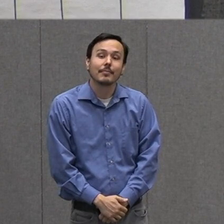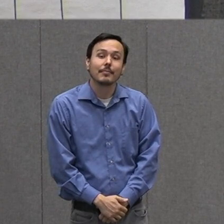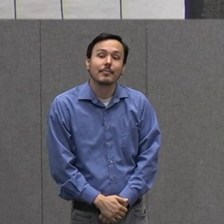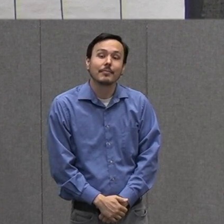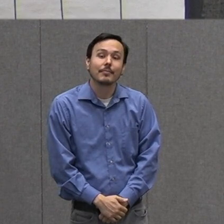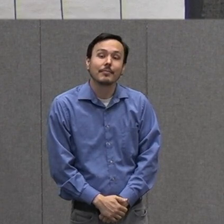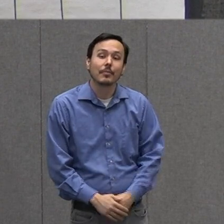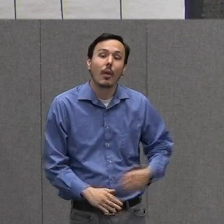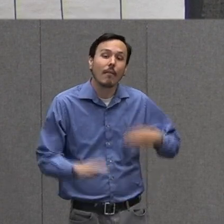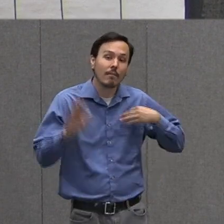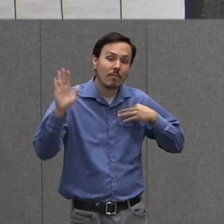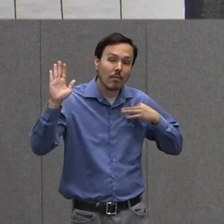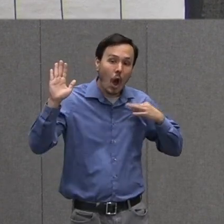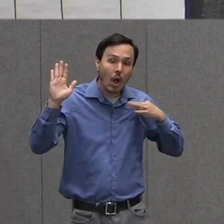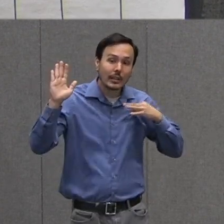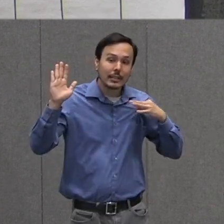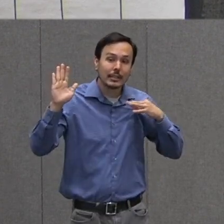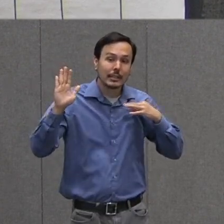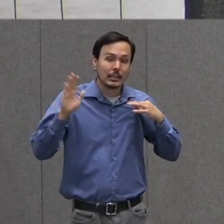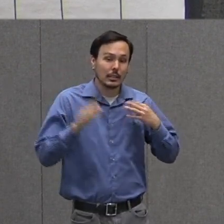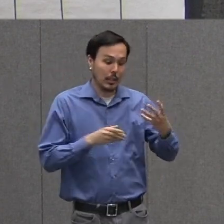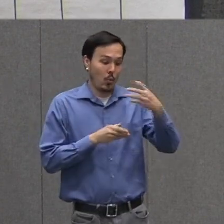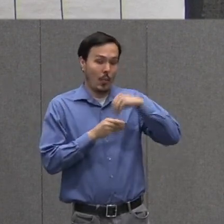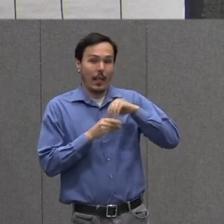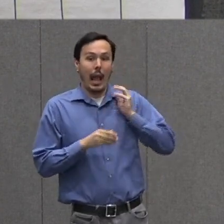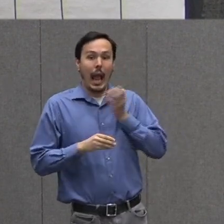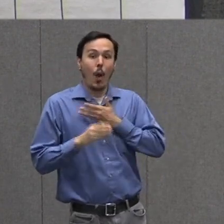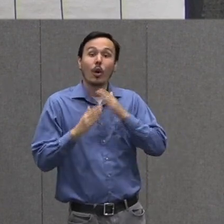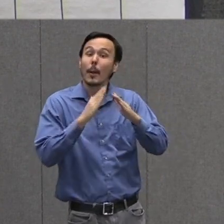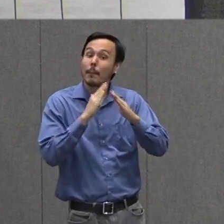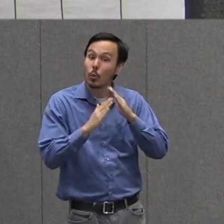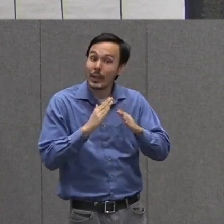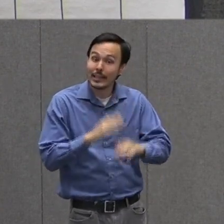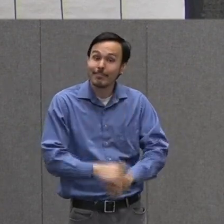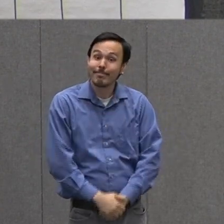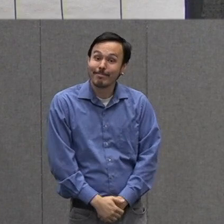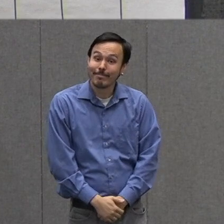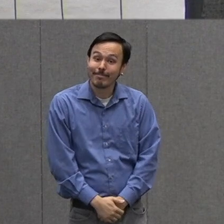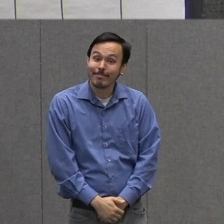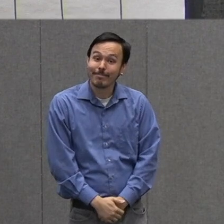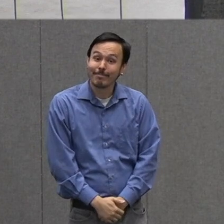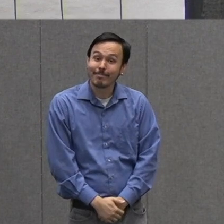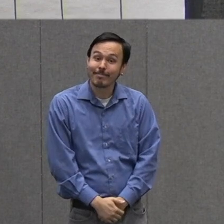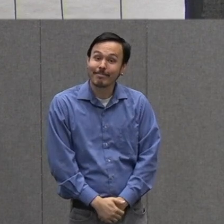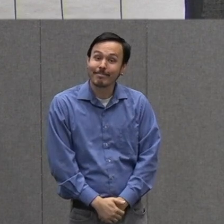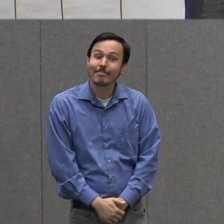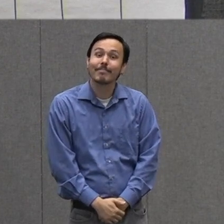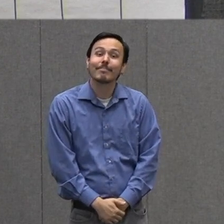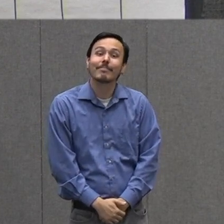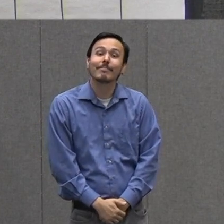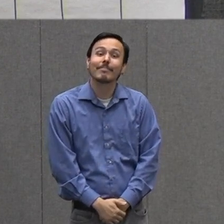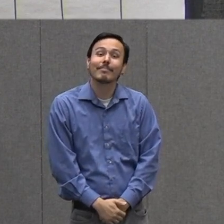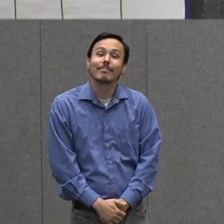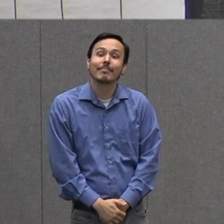Volunteers in our communities.